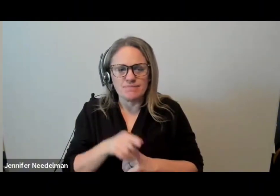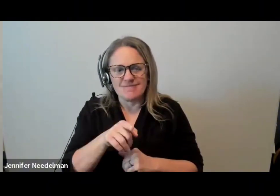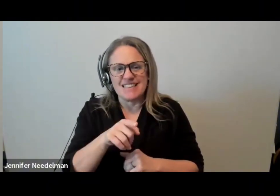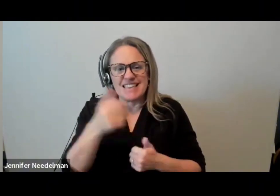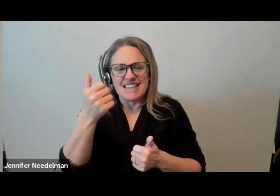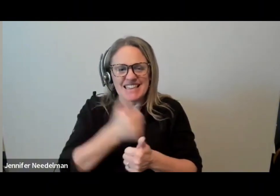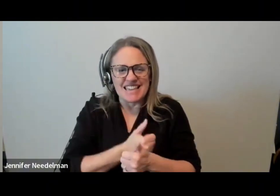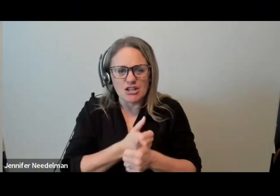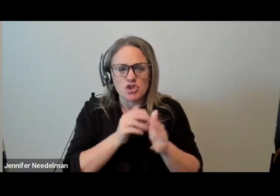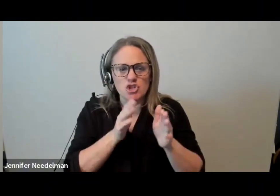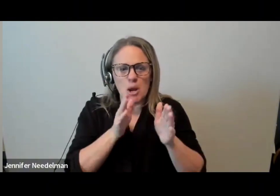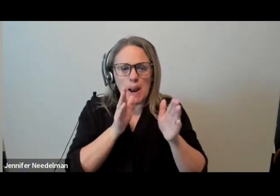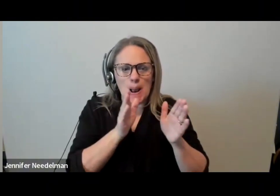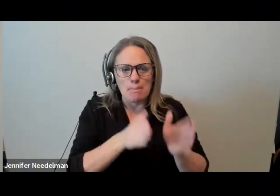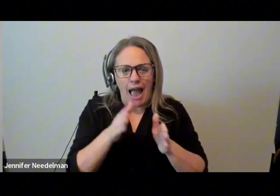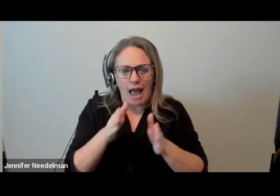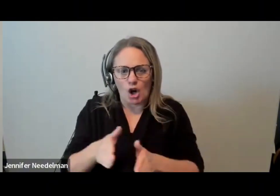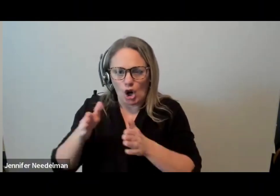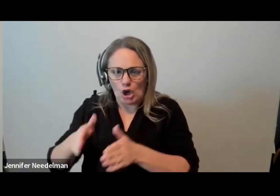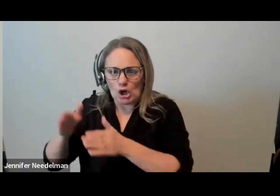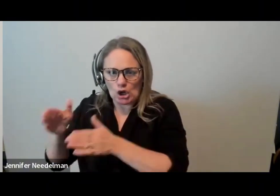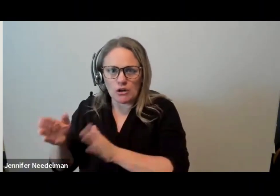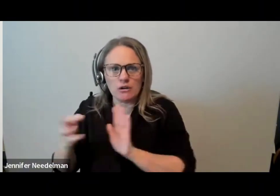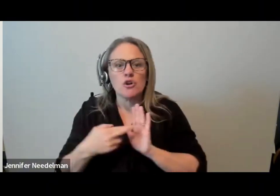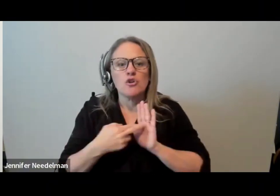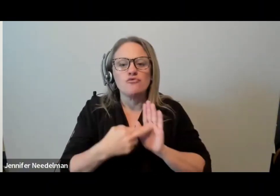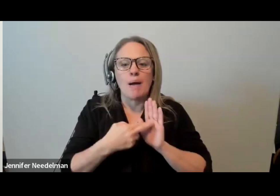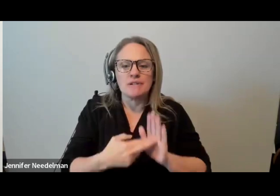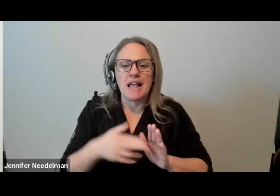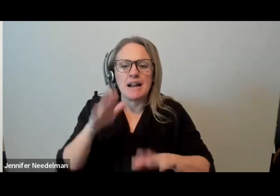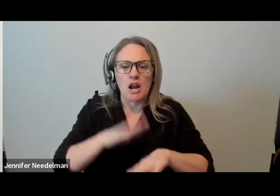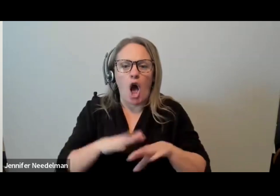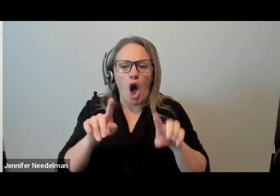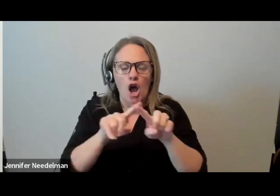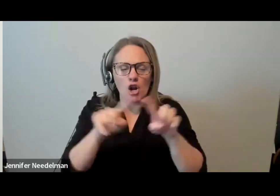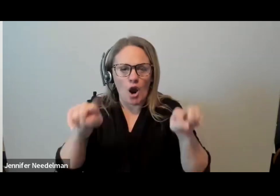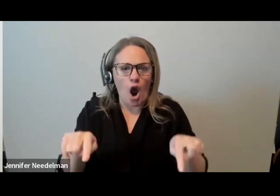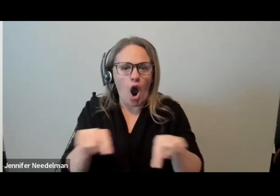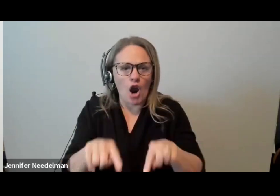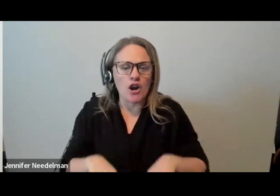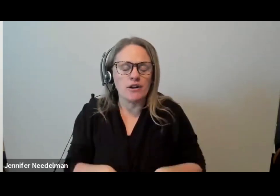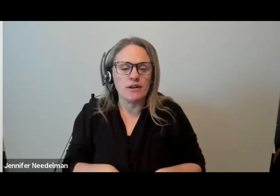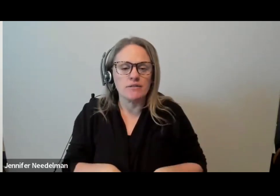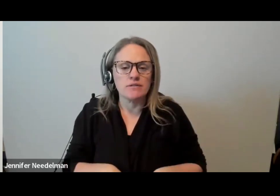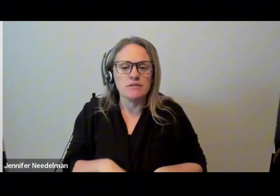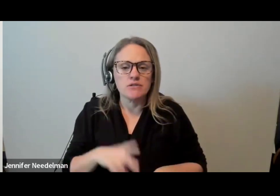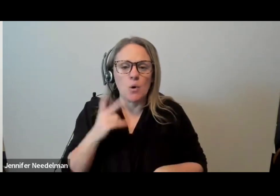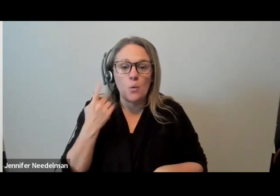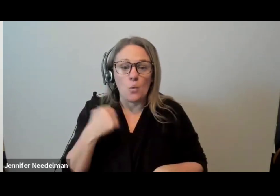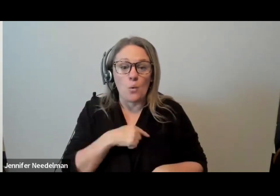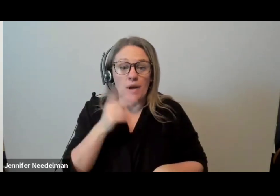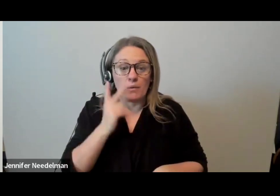of the patterns are represented on a card. And so what we'll see often for some developer groups is that they will take the cards